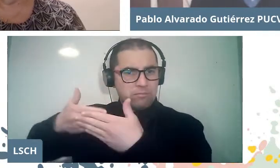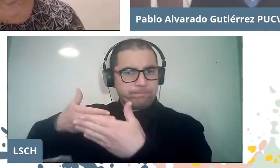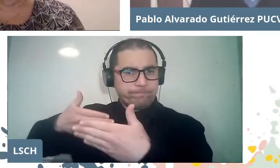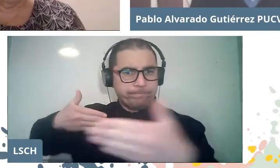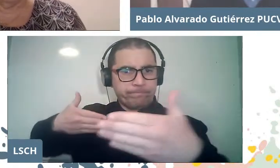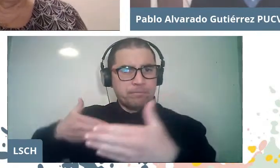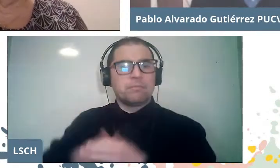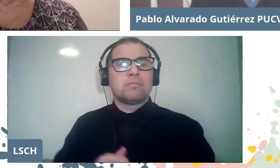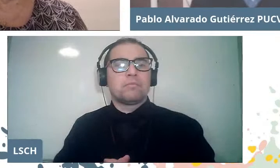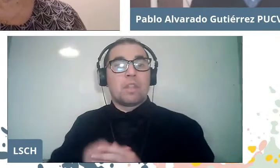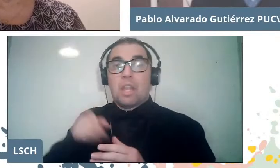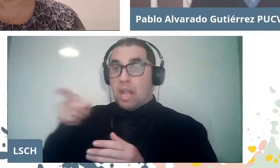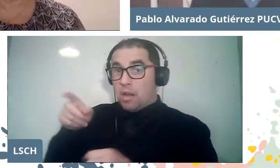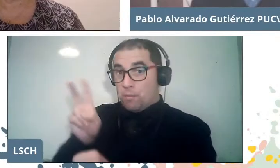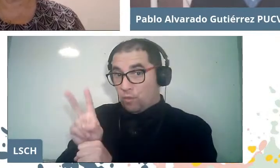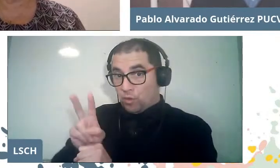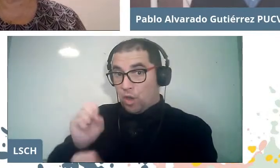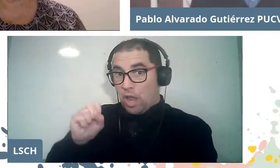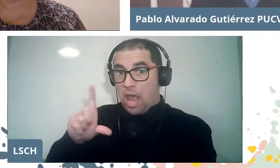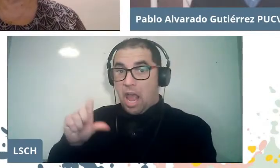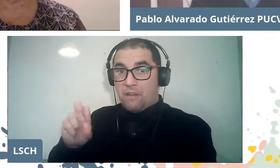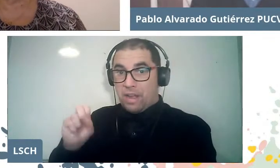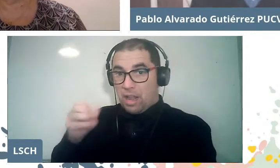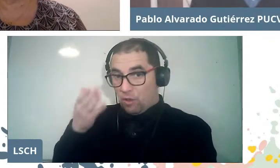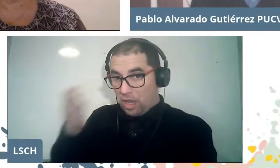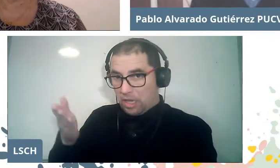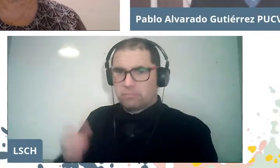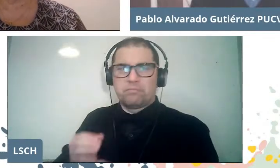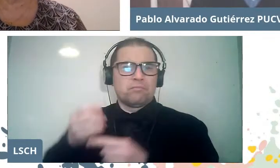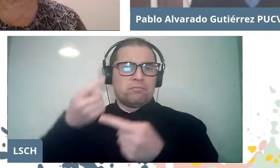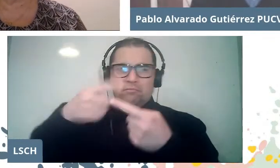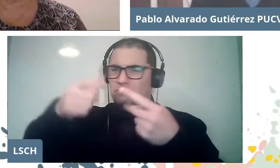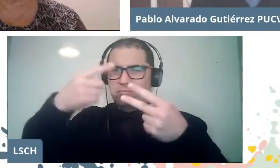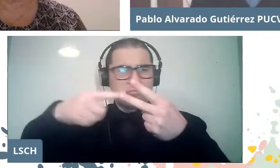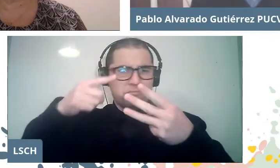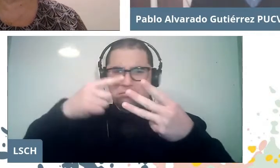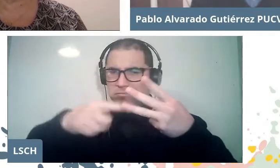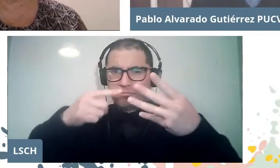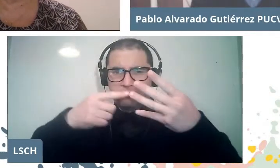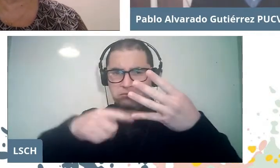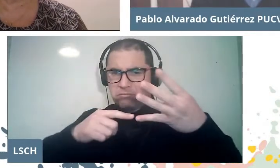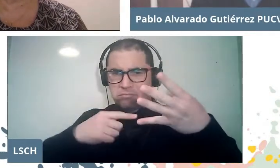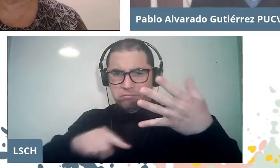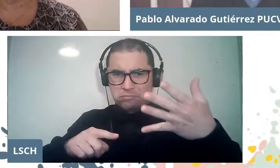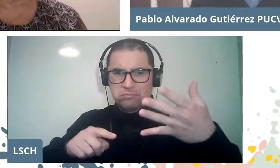Master Alvarado has addressed countless works from the chamber symphonic repertoire,